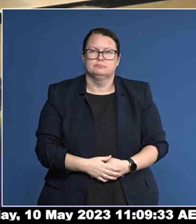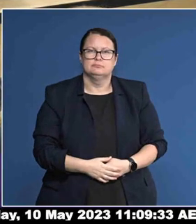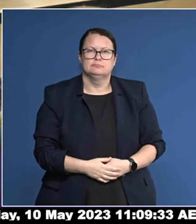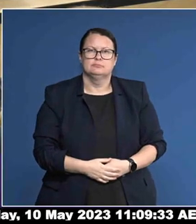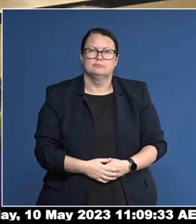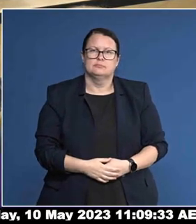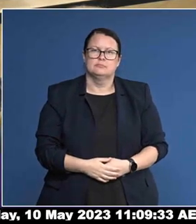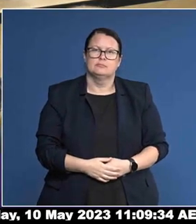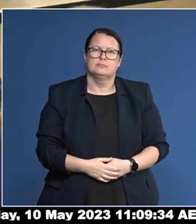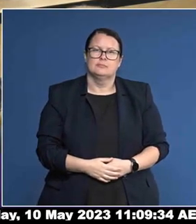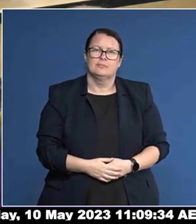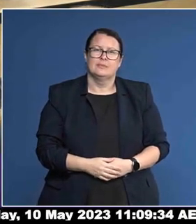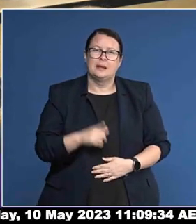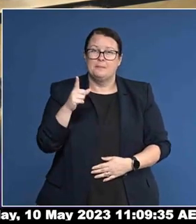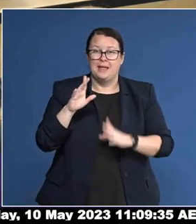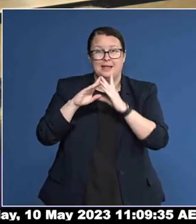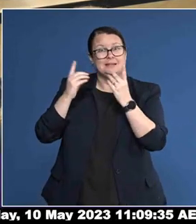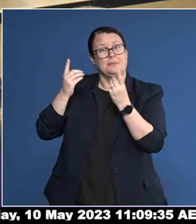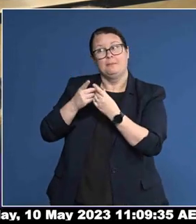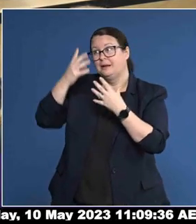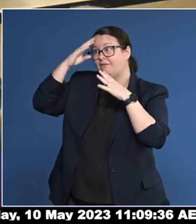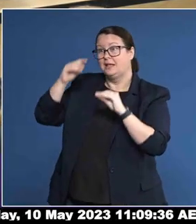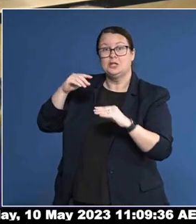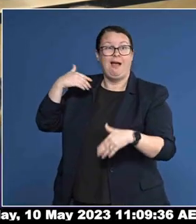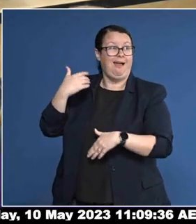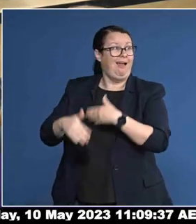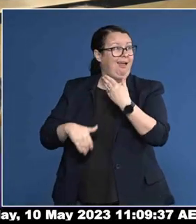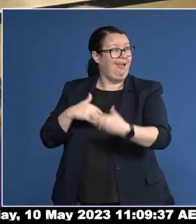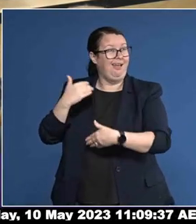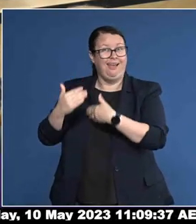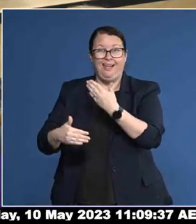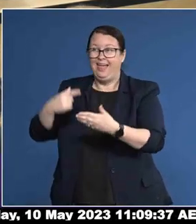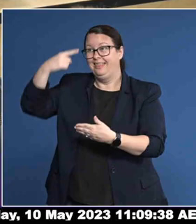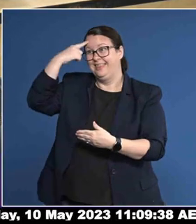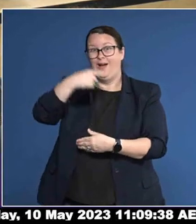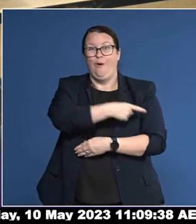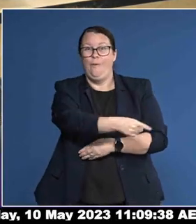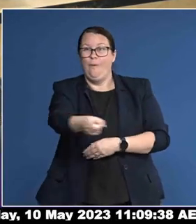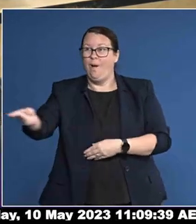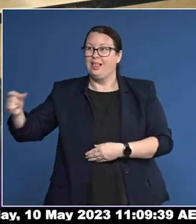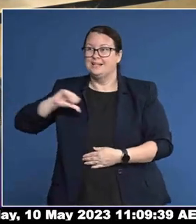basis that its staff understood the concept of harm within those terms. Yes.